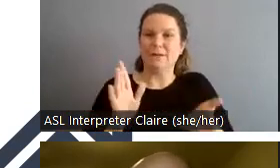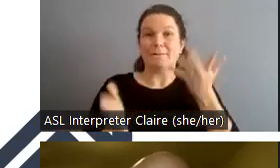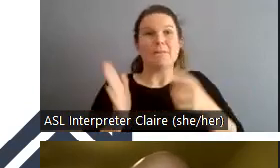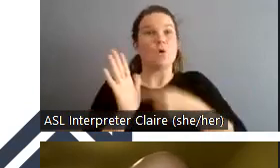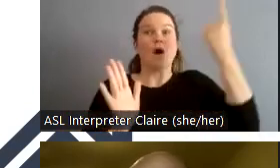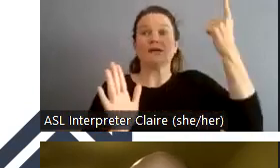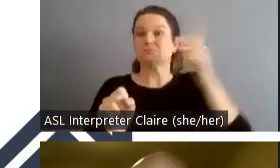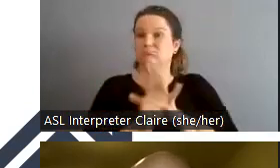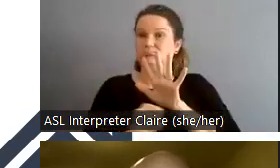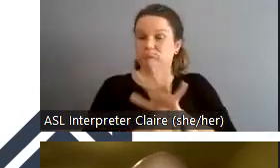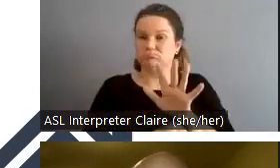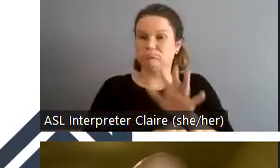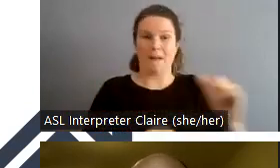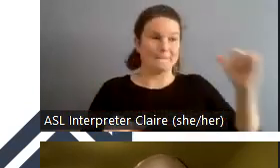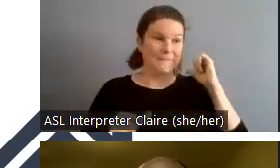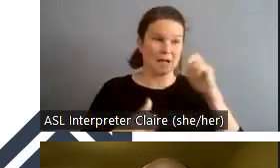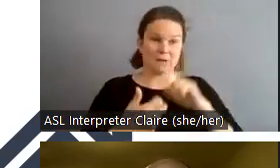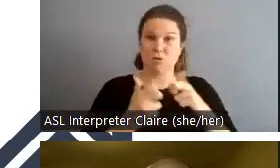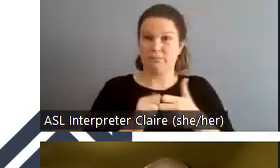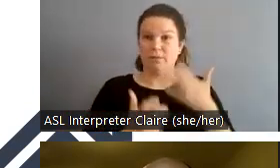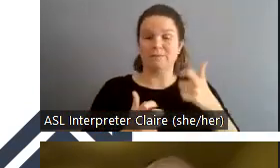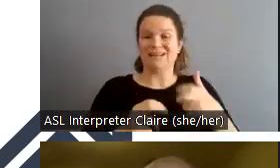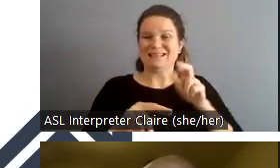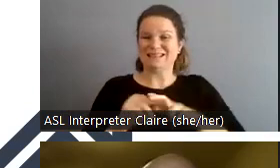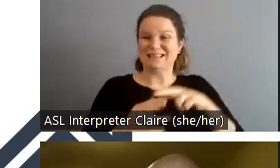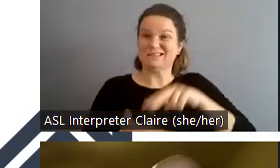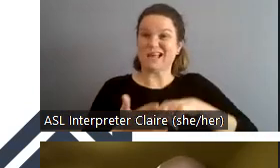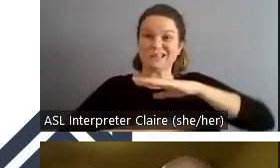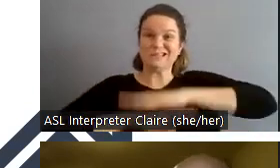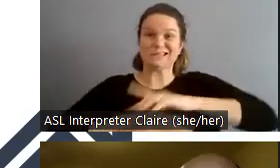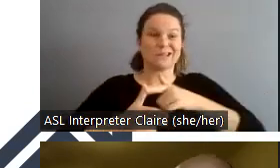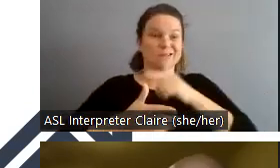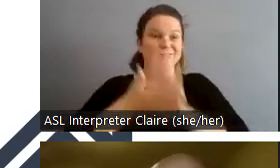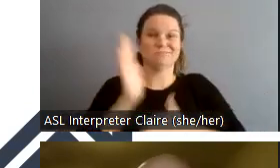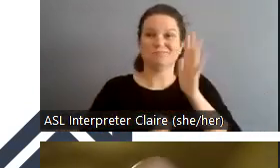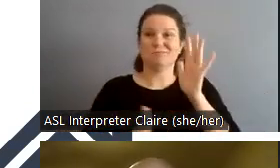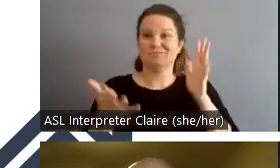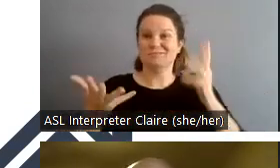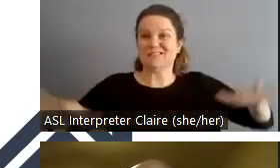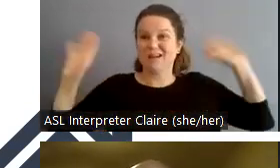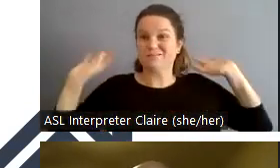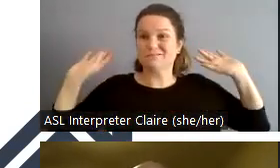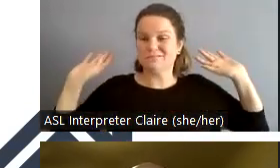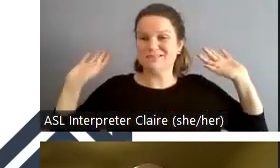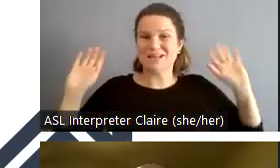person with a back issue, for example, may need a sit/stand desk and they're good, and that's all you ever have to worry